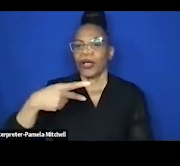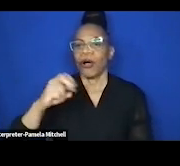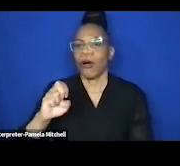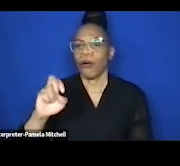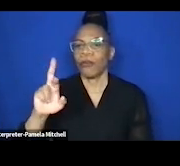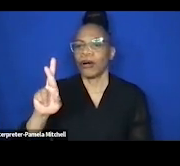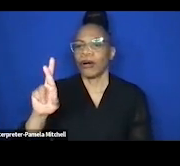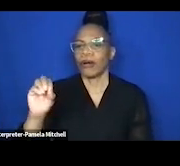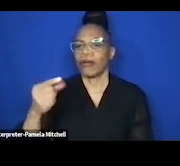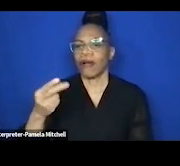at Texas Homeless Network.